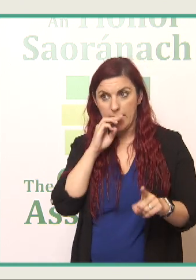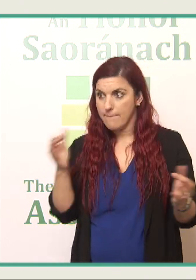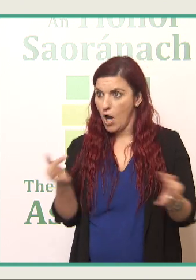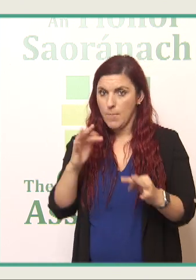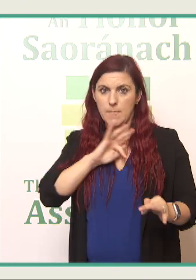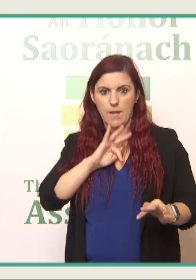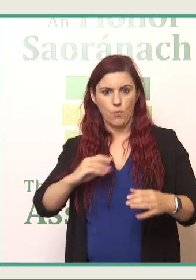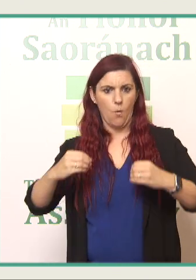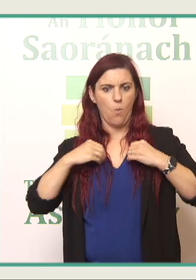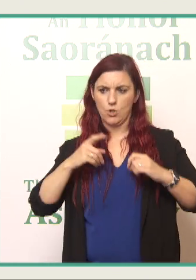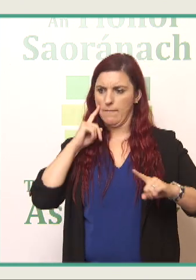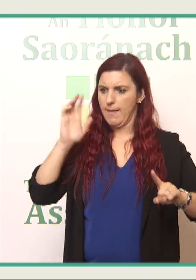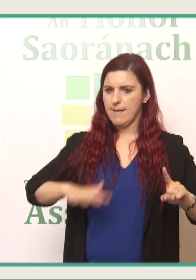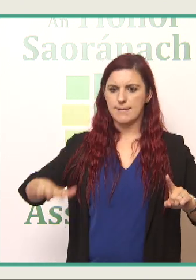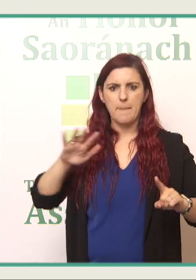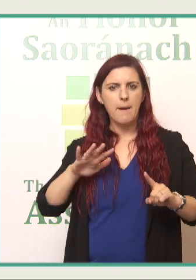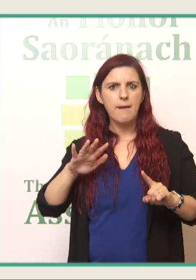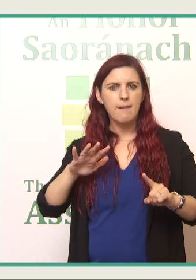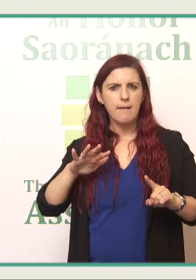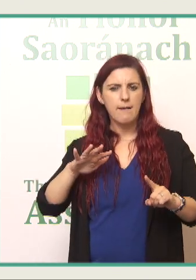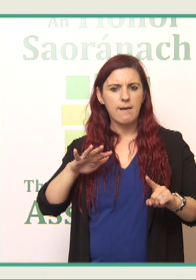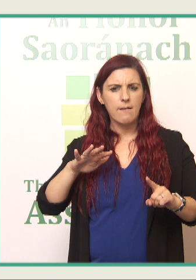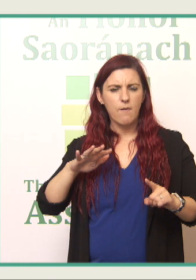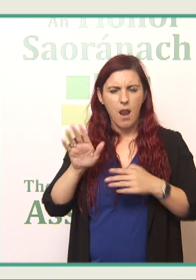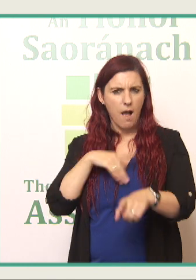the landscape which have been kind of taken from them by all the experts so we gave them